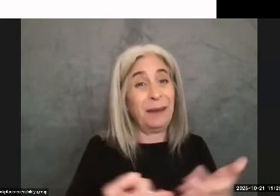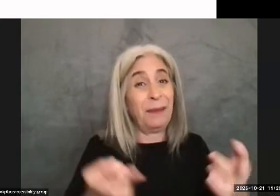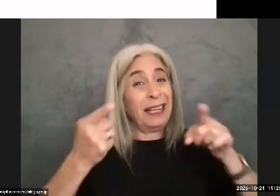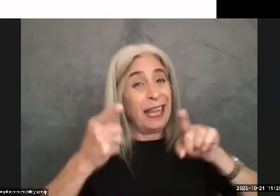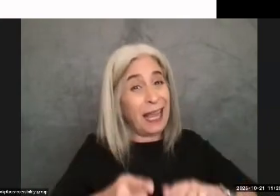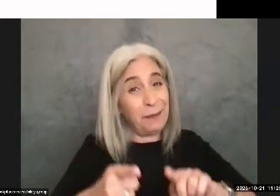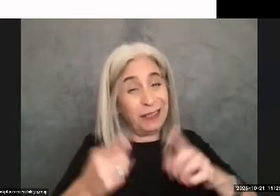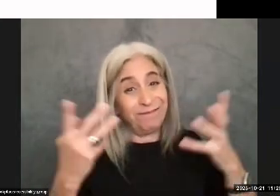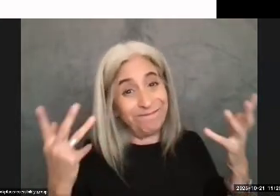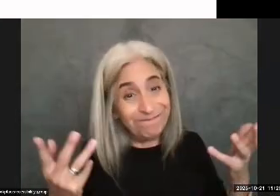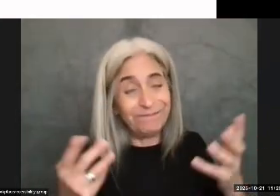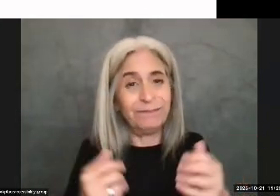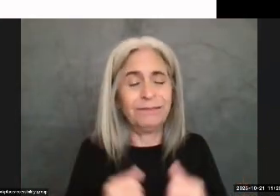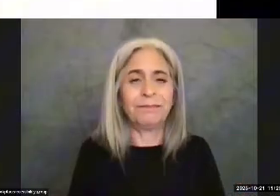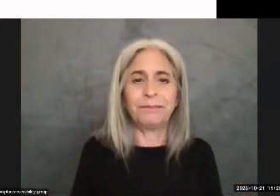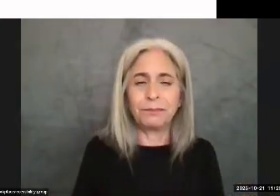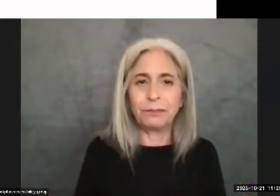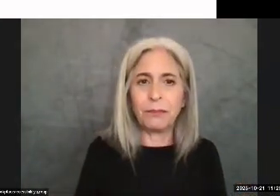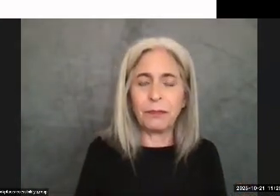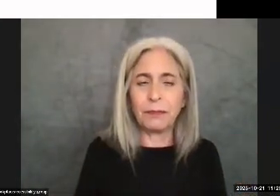Kathleen DeForest: If something terrible were to happen.